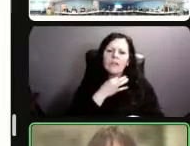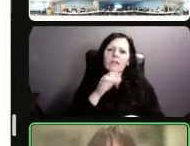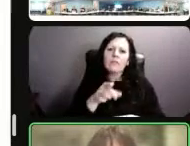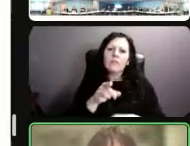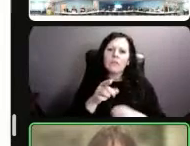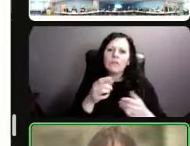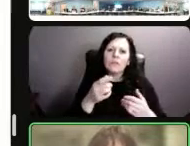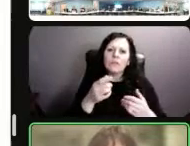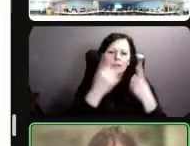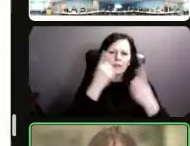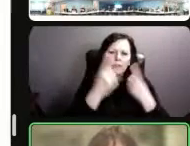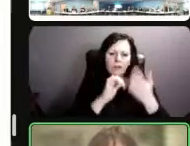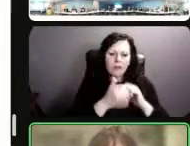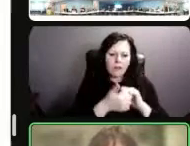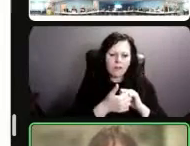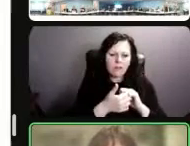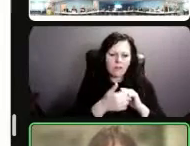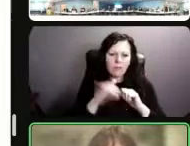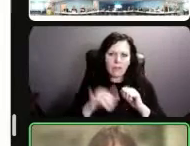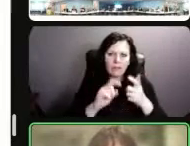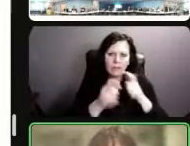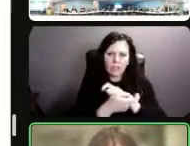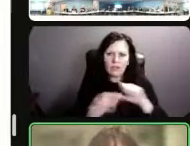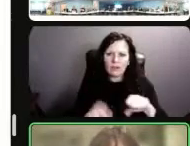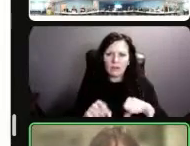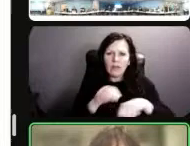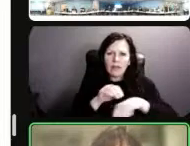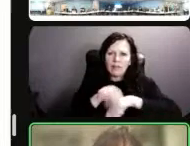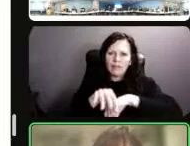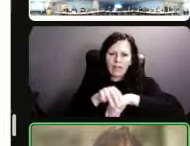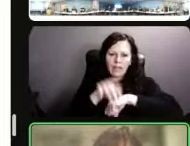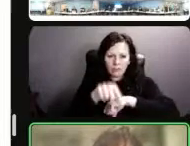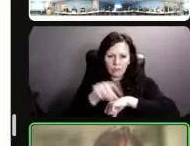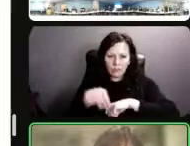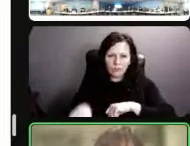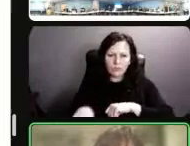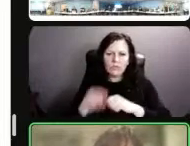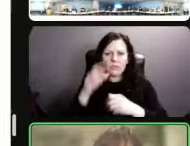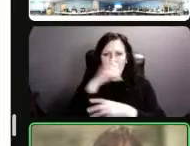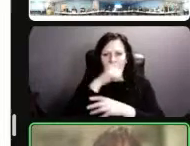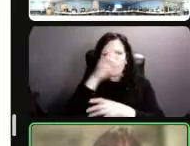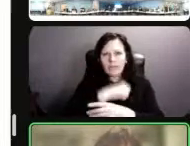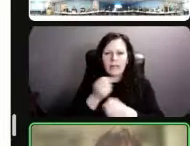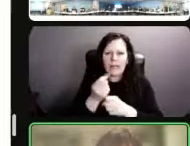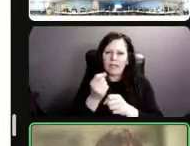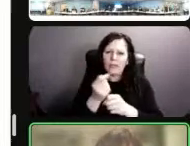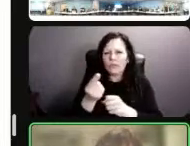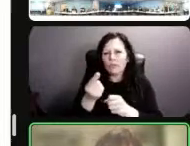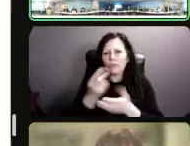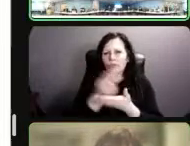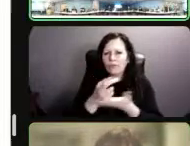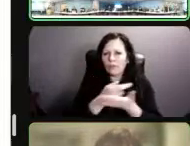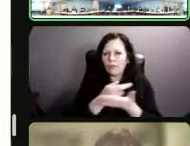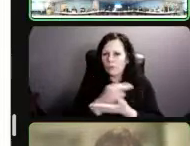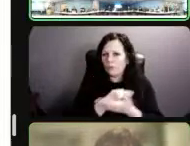BUT YOU SAID IN ABOUT A YEAR WE COULD CHANGE THAT.